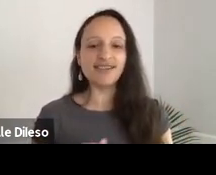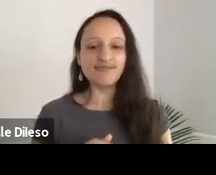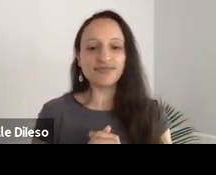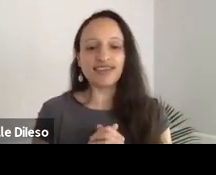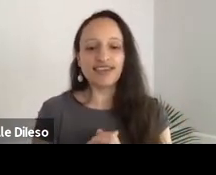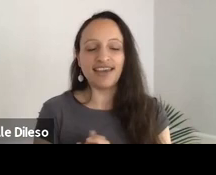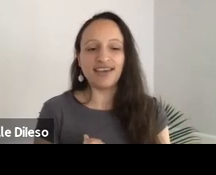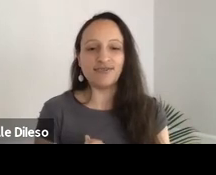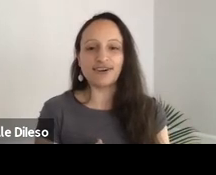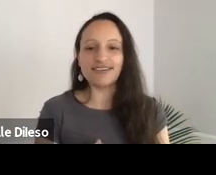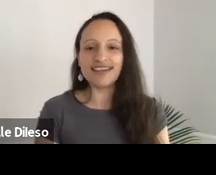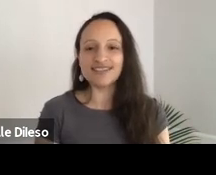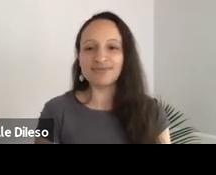see.